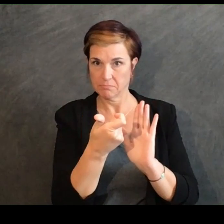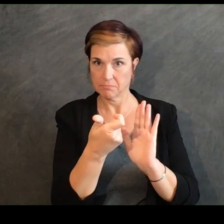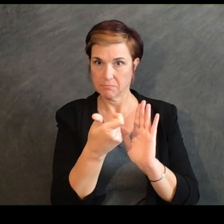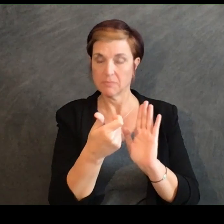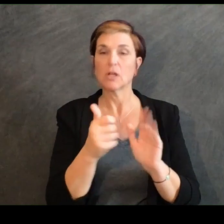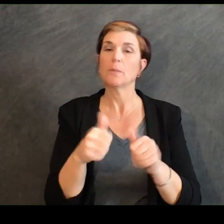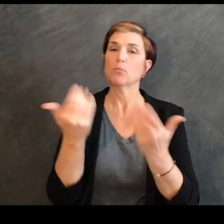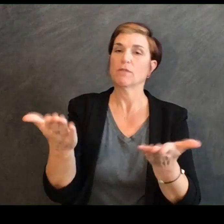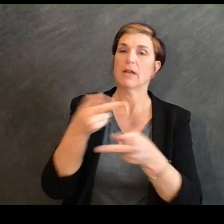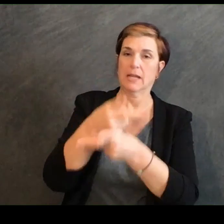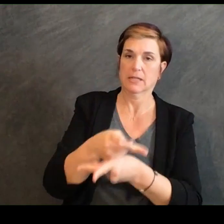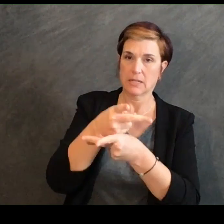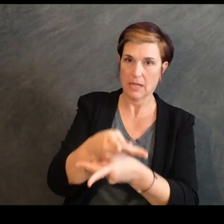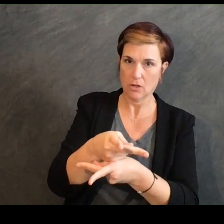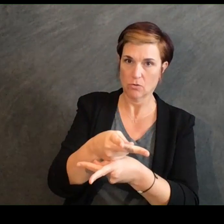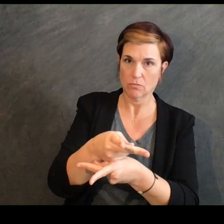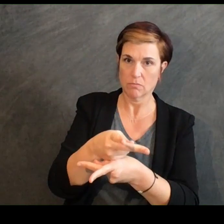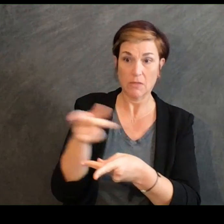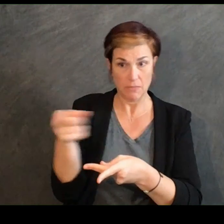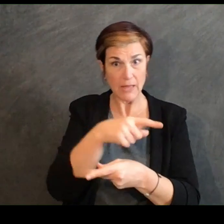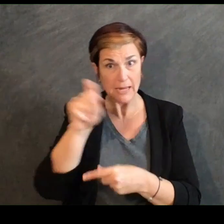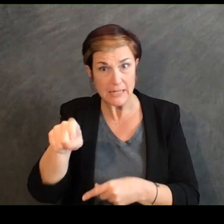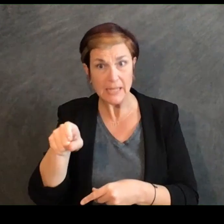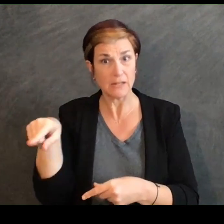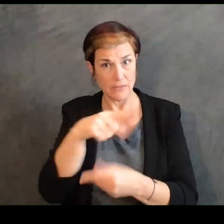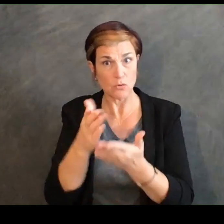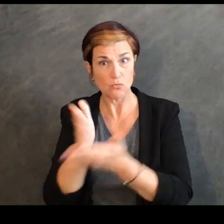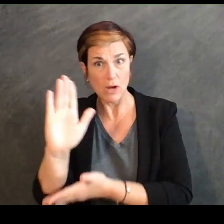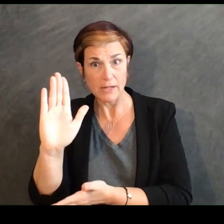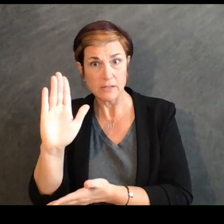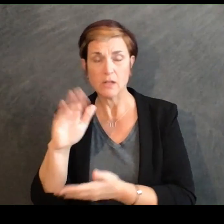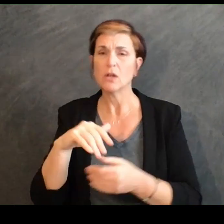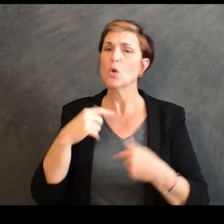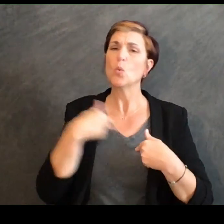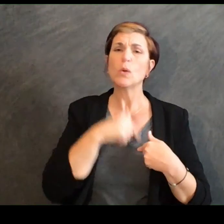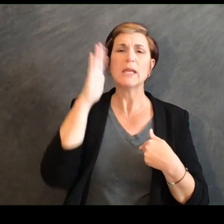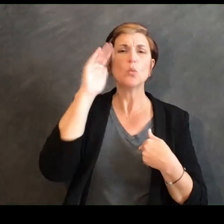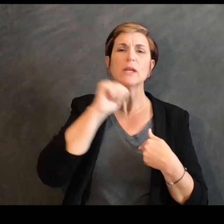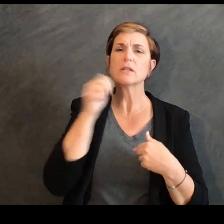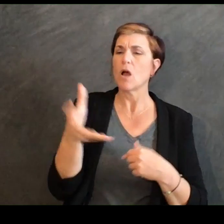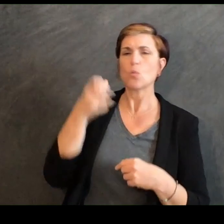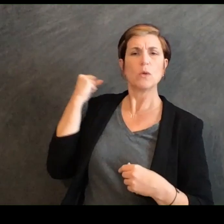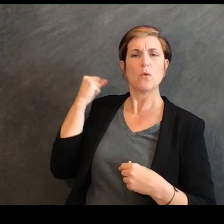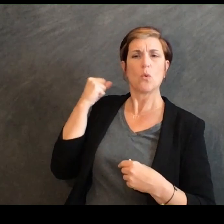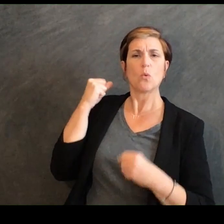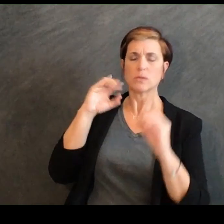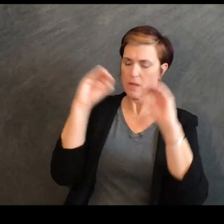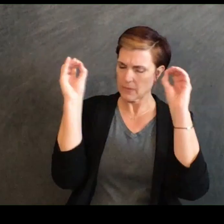to no resource will be spared nothing whatsoever ten days ago I brought